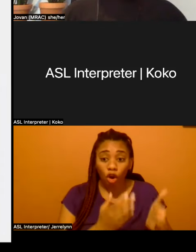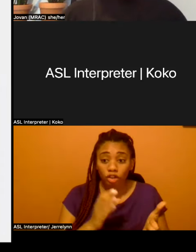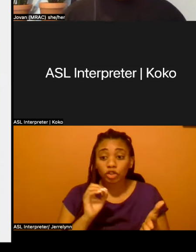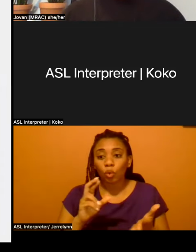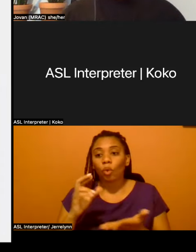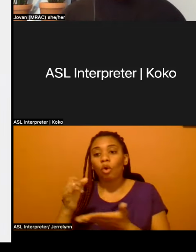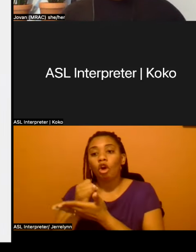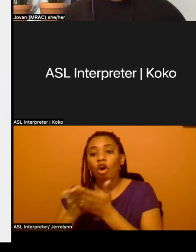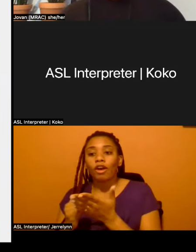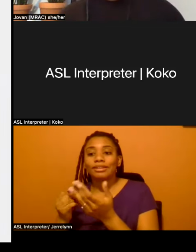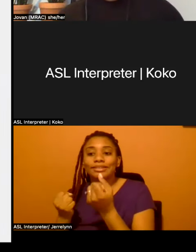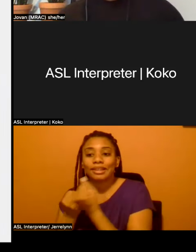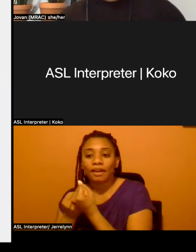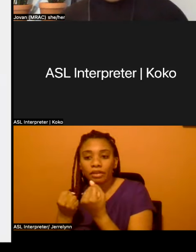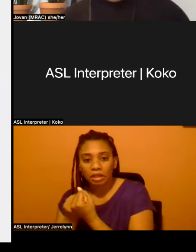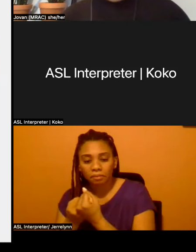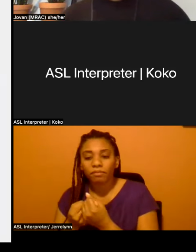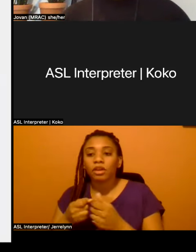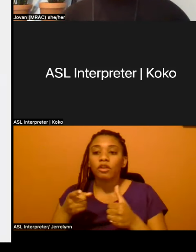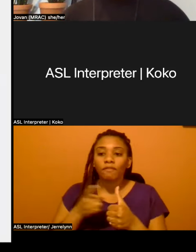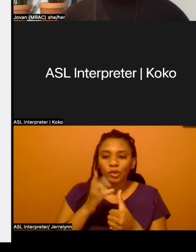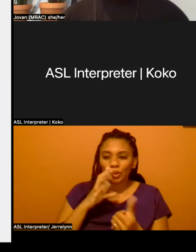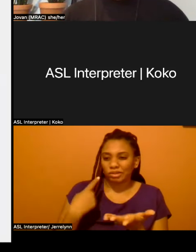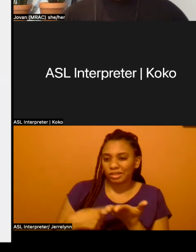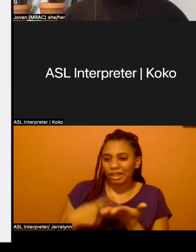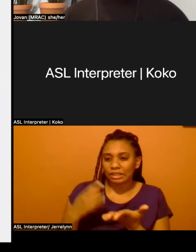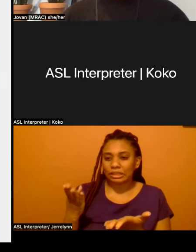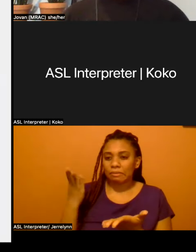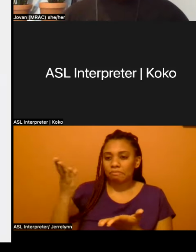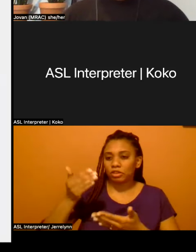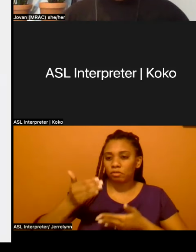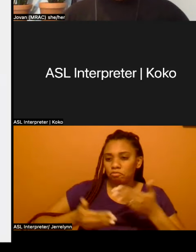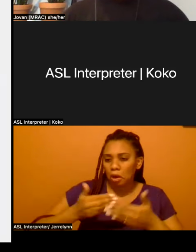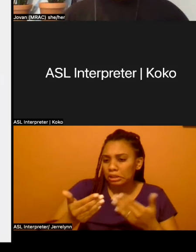It's pretty self explanatory, but if you are an eligible artist,